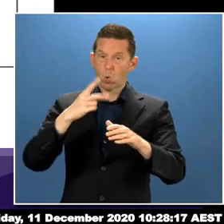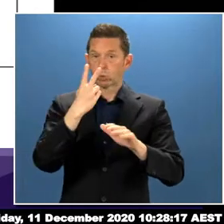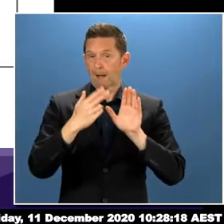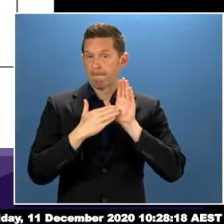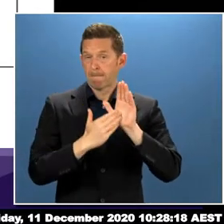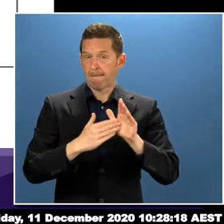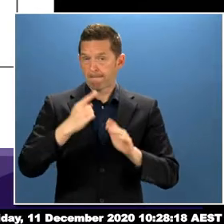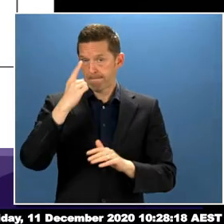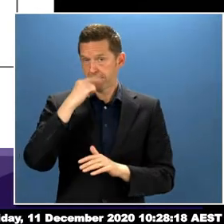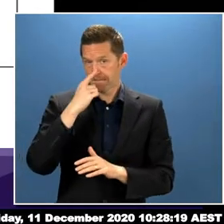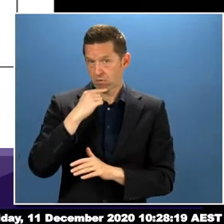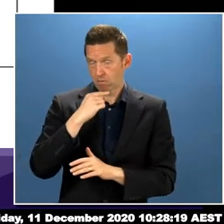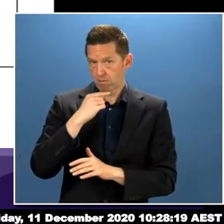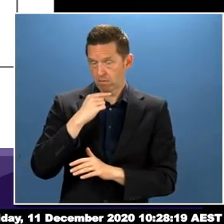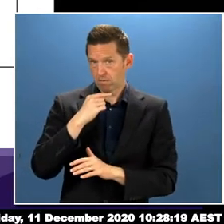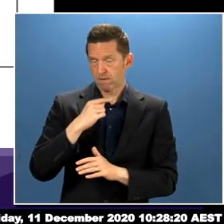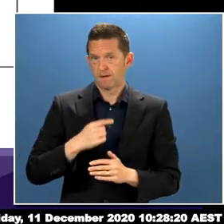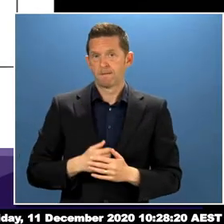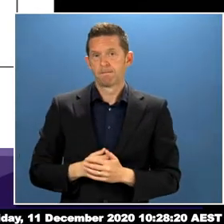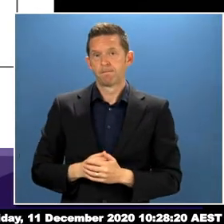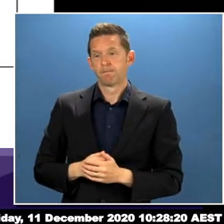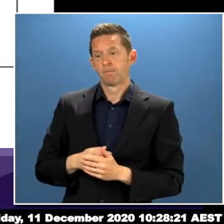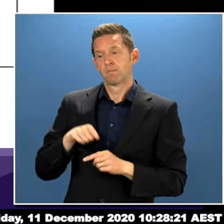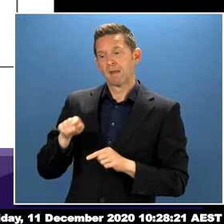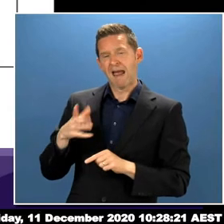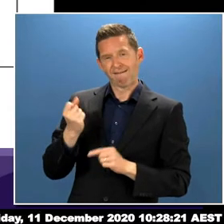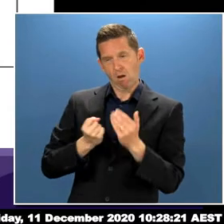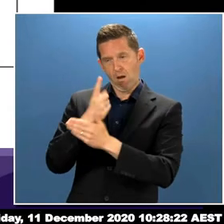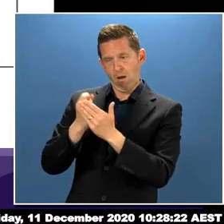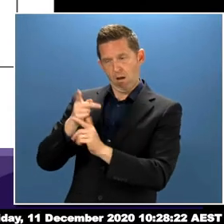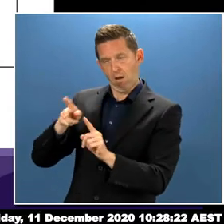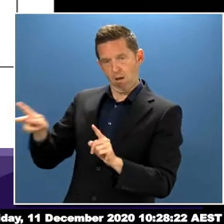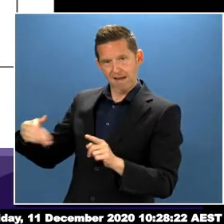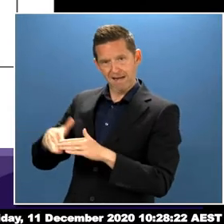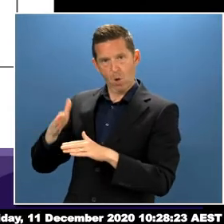that is an experience that people experience in the workplace, that's a